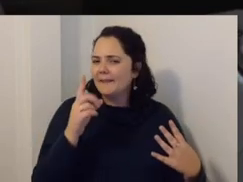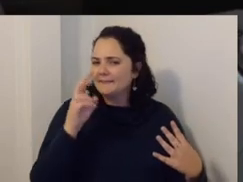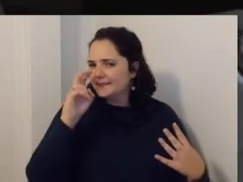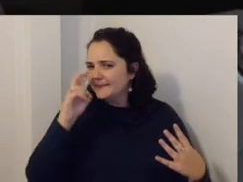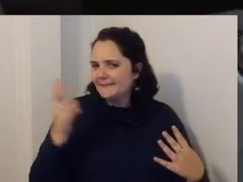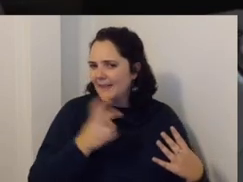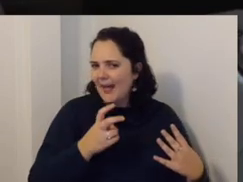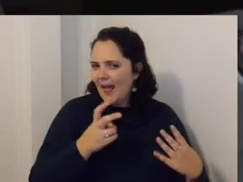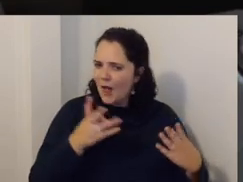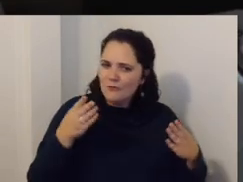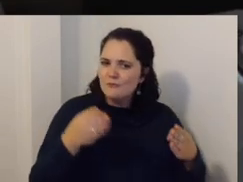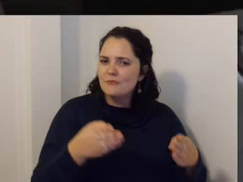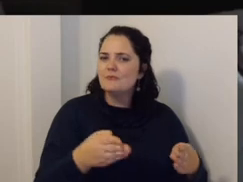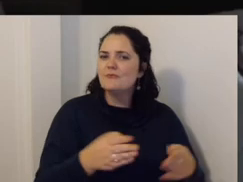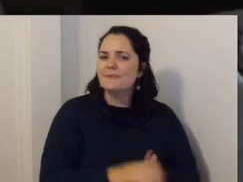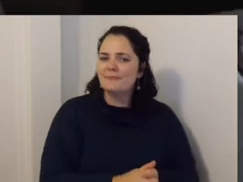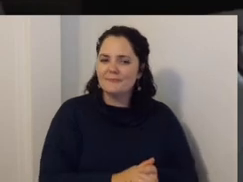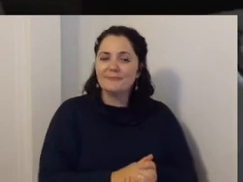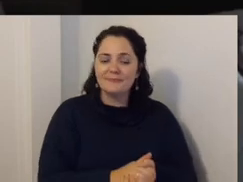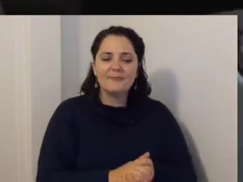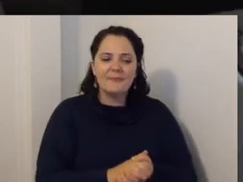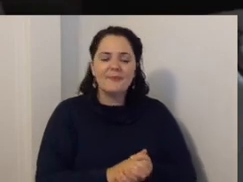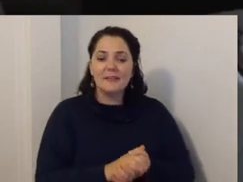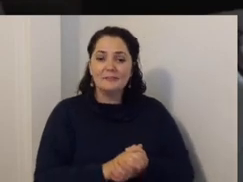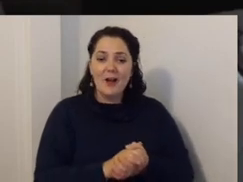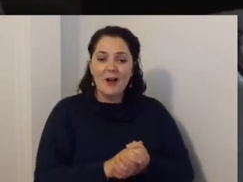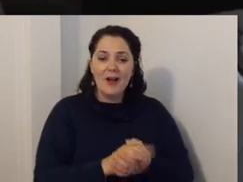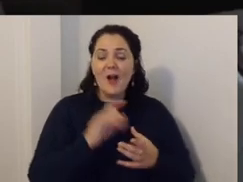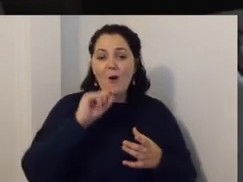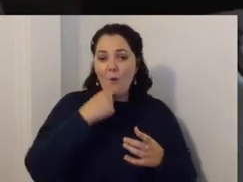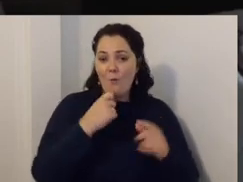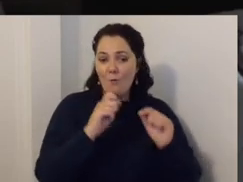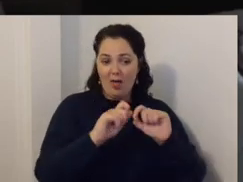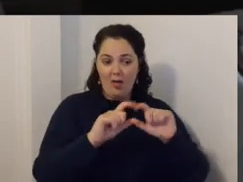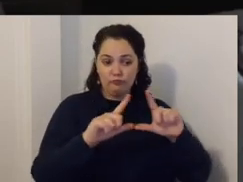into the dark so again think we'll zoom right in on them think about how how you want to compose